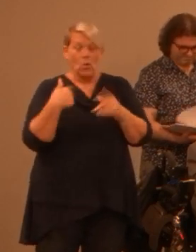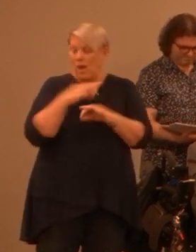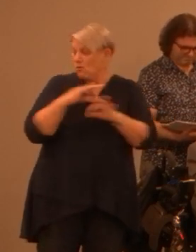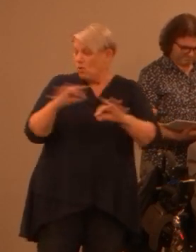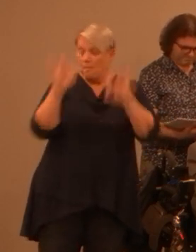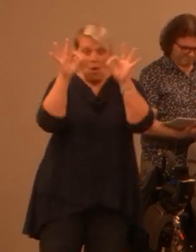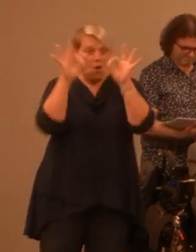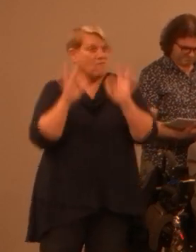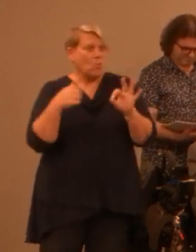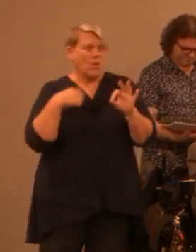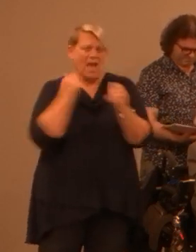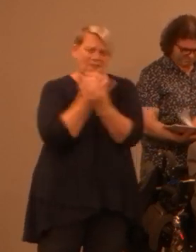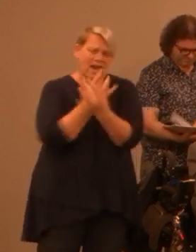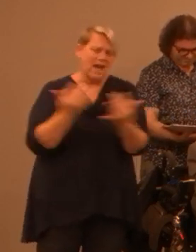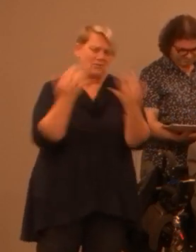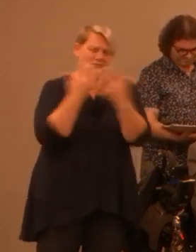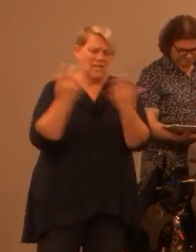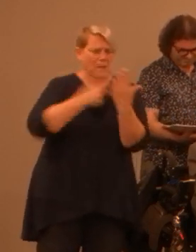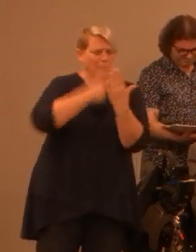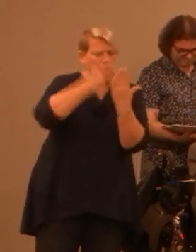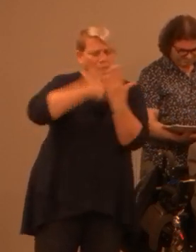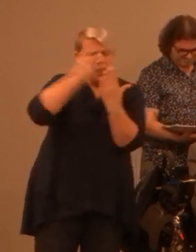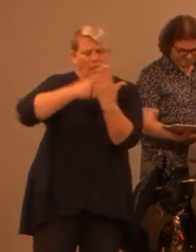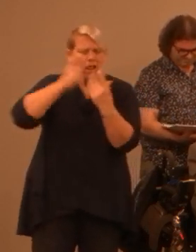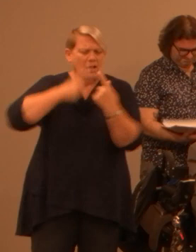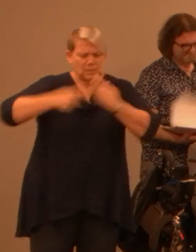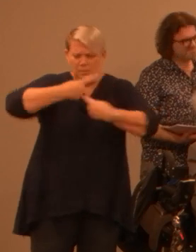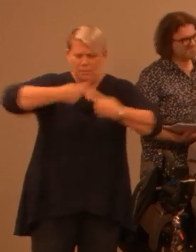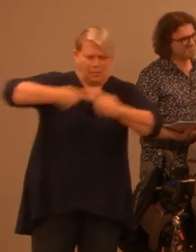hundreds of pages, it's like spaghetti our website, we just keep trying